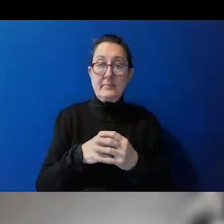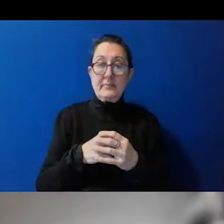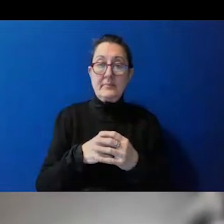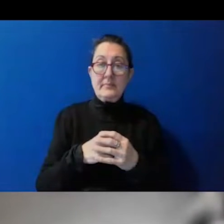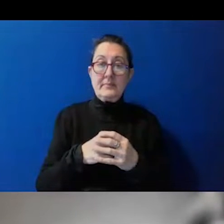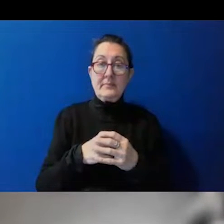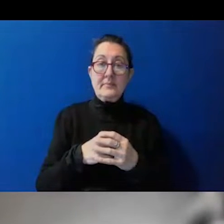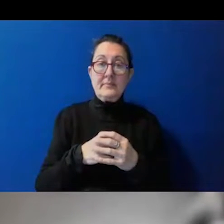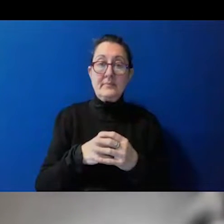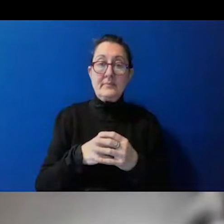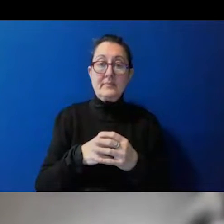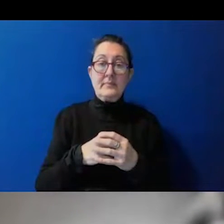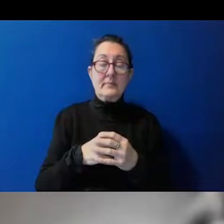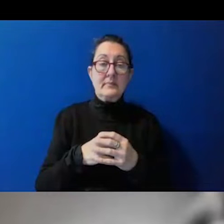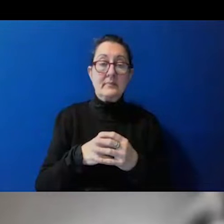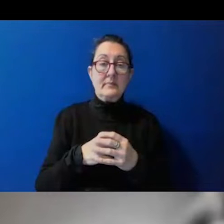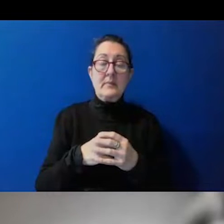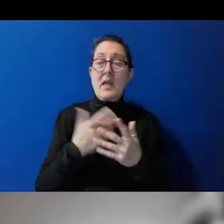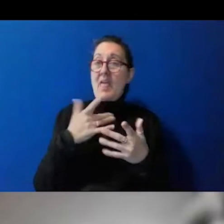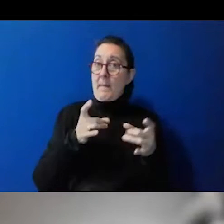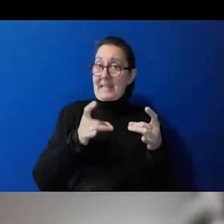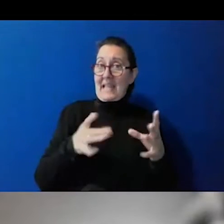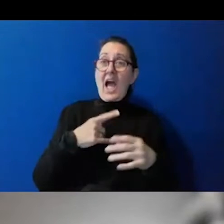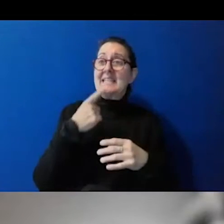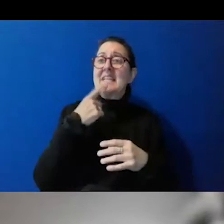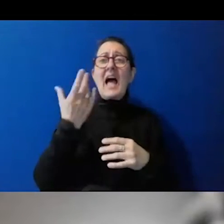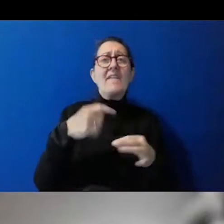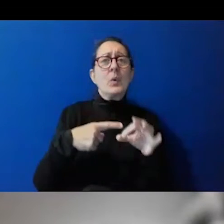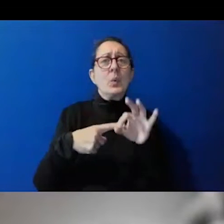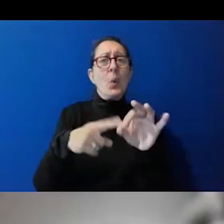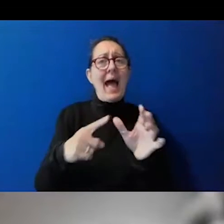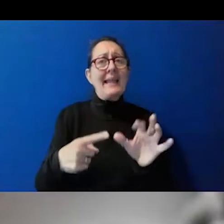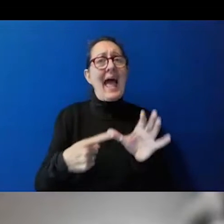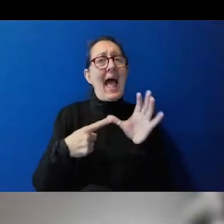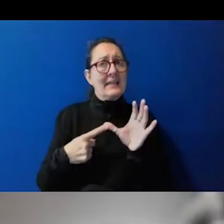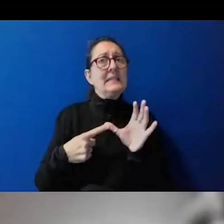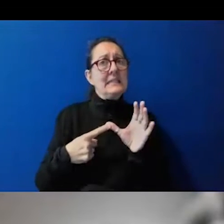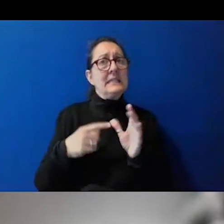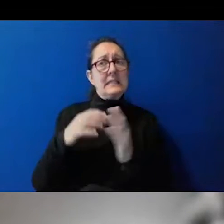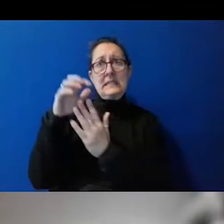that you would like to ask in the um Q&A function um and hopefully we get to answer some of them